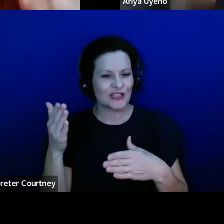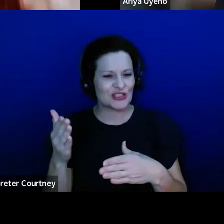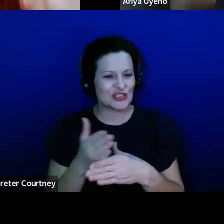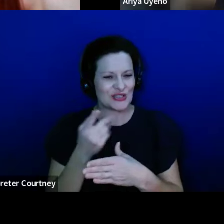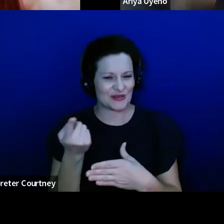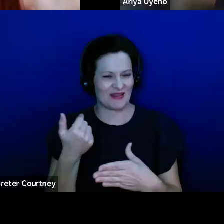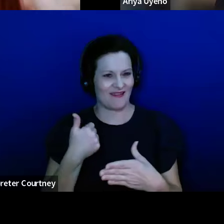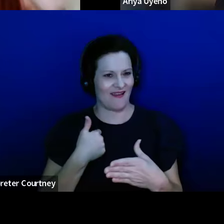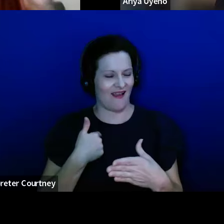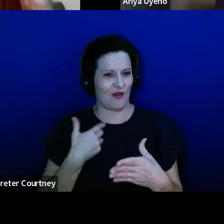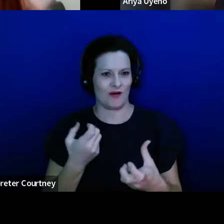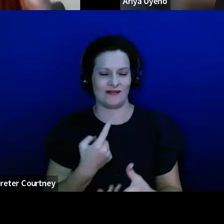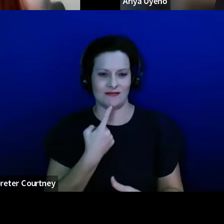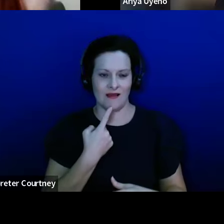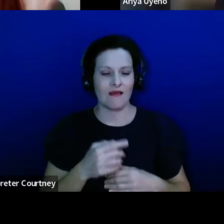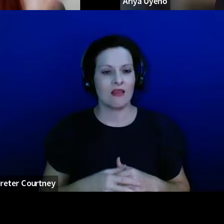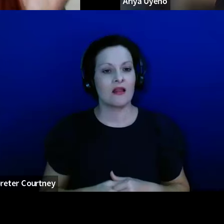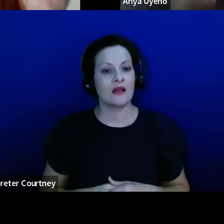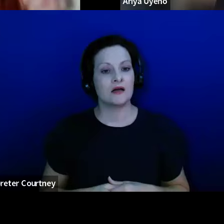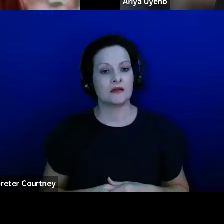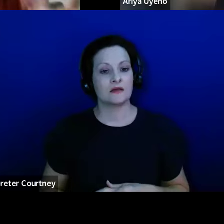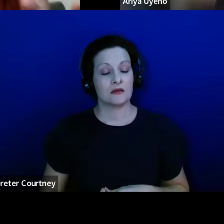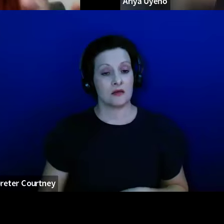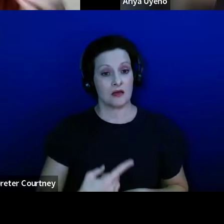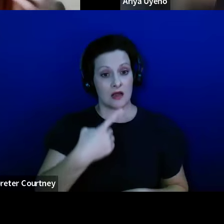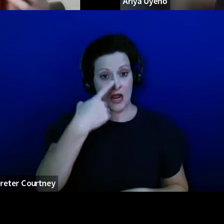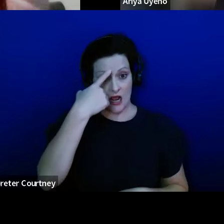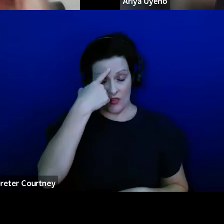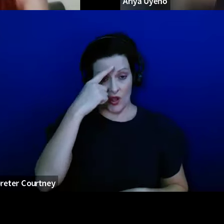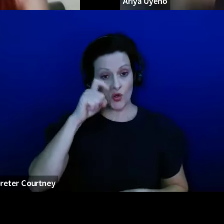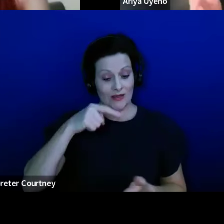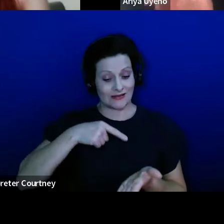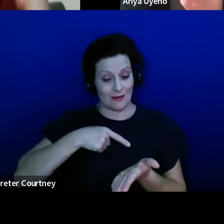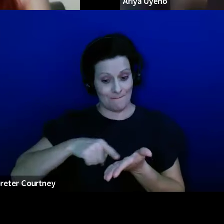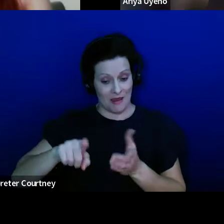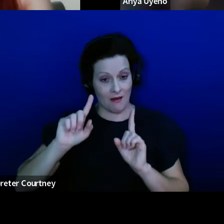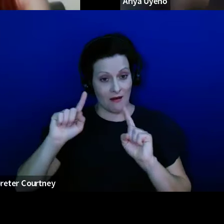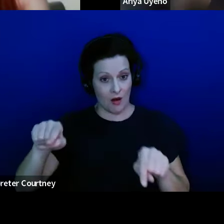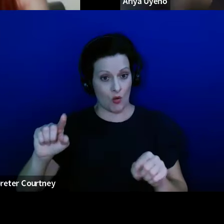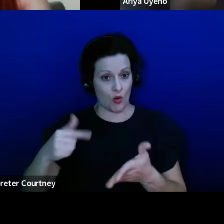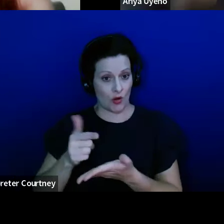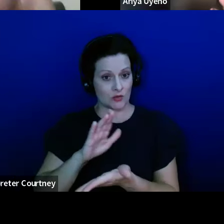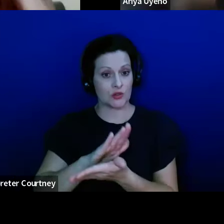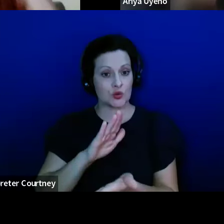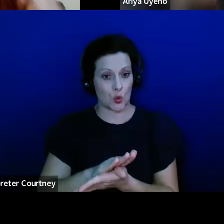an opportunity to say. I thought you had to pay to go to graduate school and that kept me away